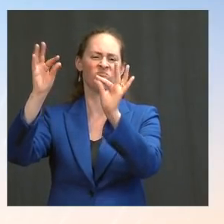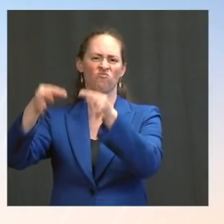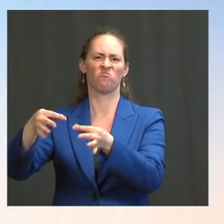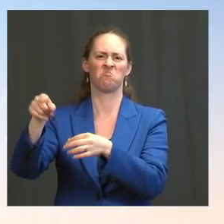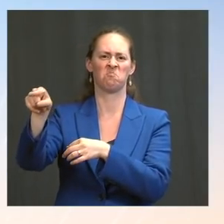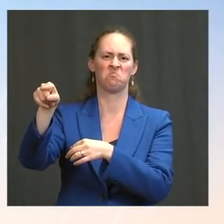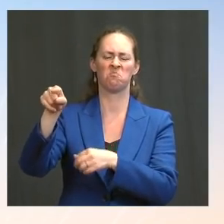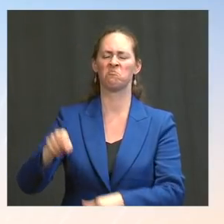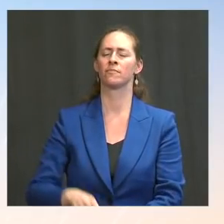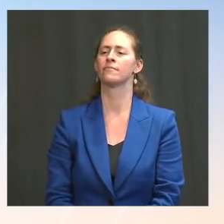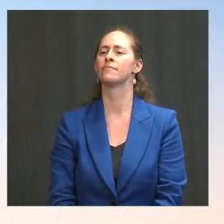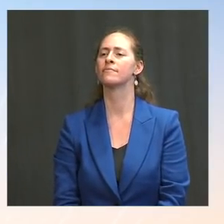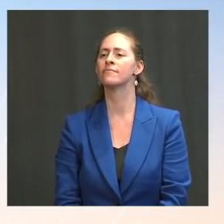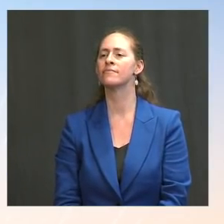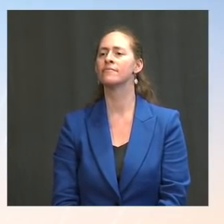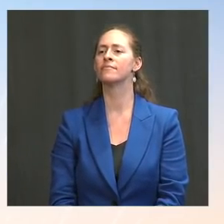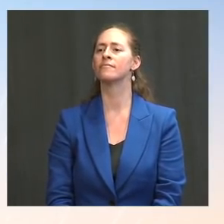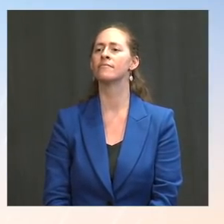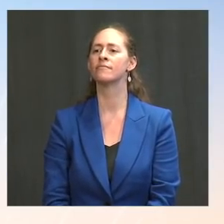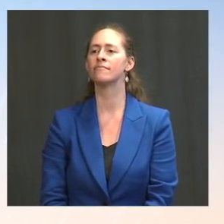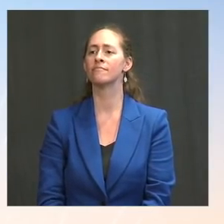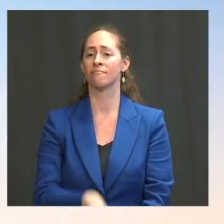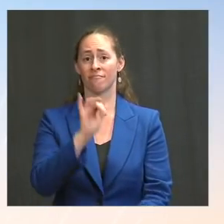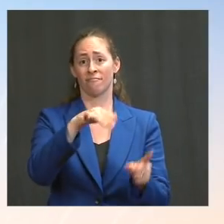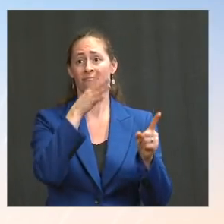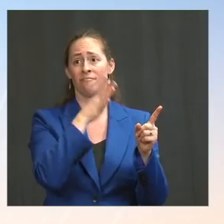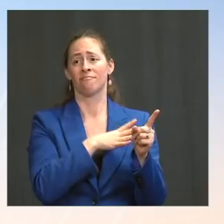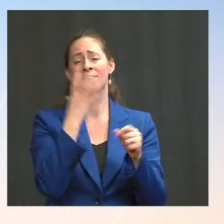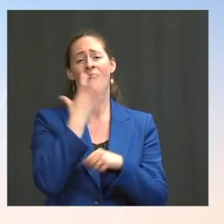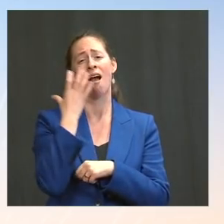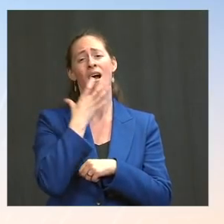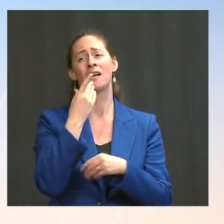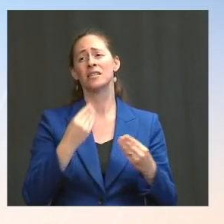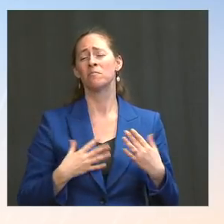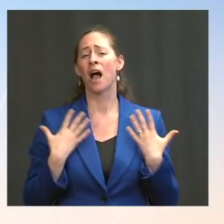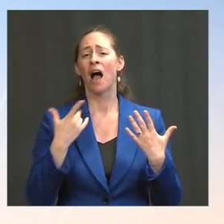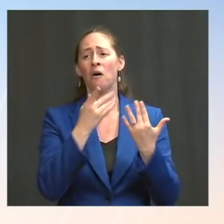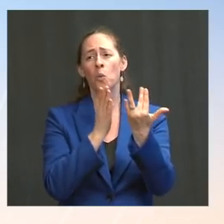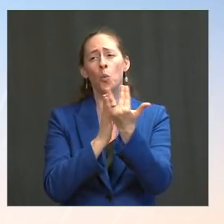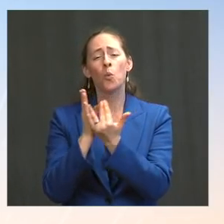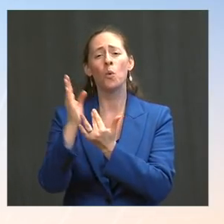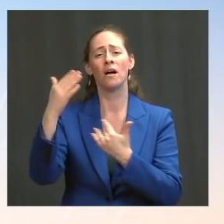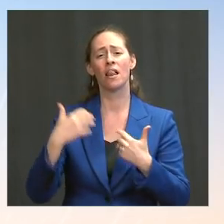to make their decisions about anti-doping policies that need to be implemented.